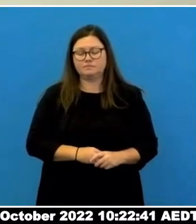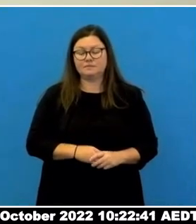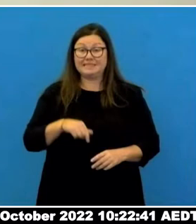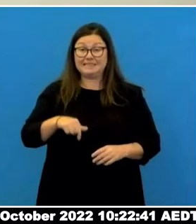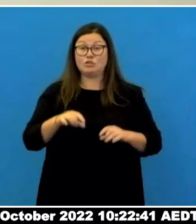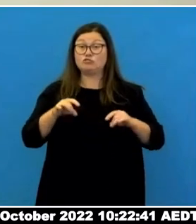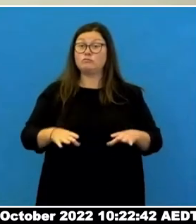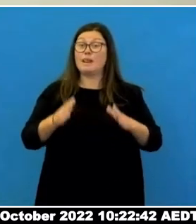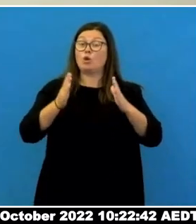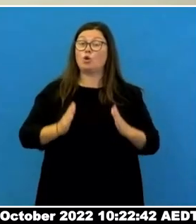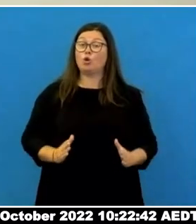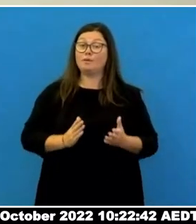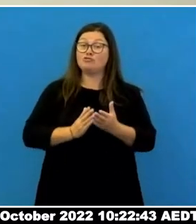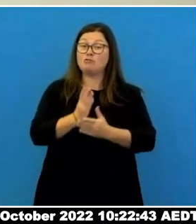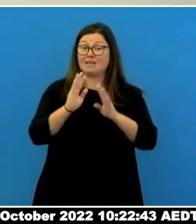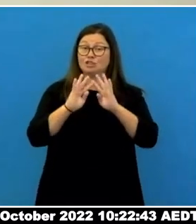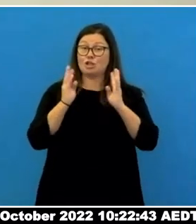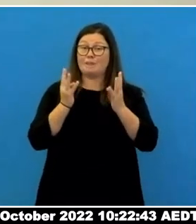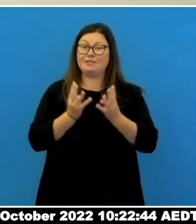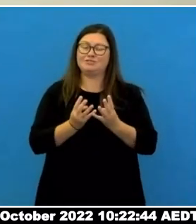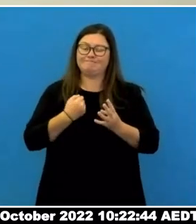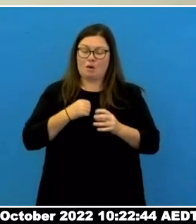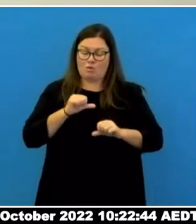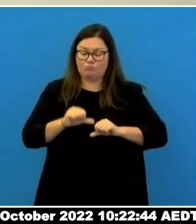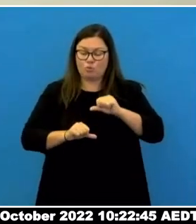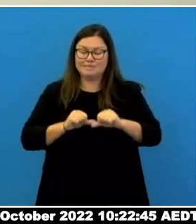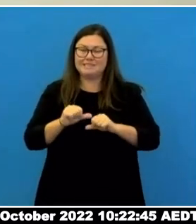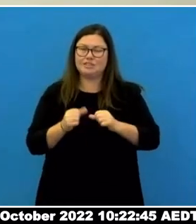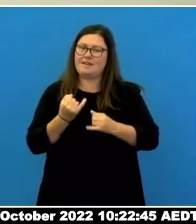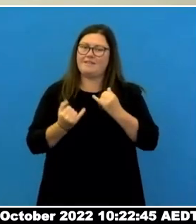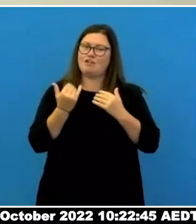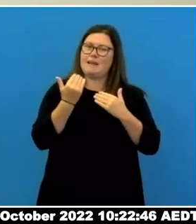Even though there are limitations to what currently applies.